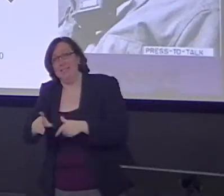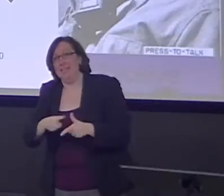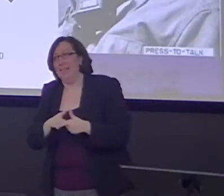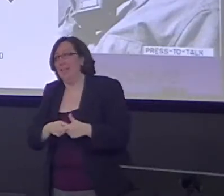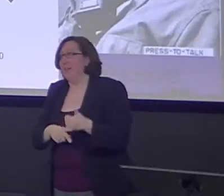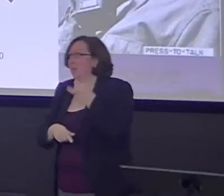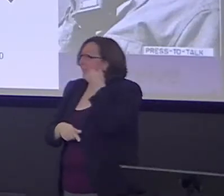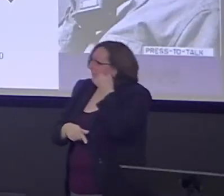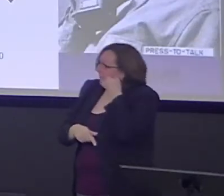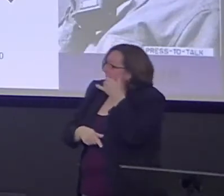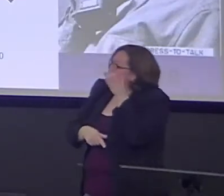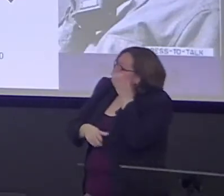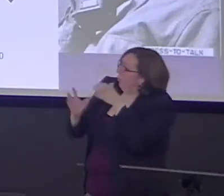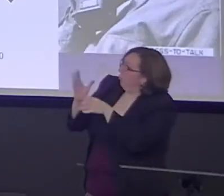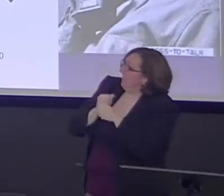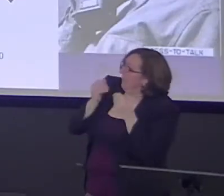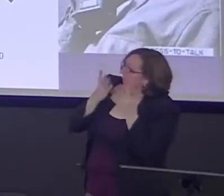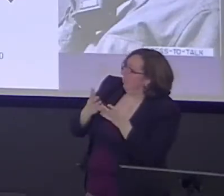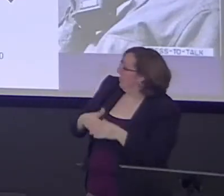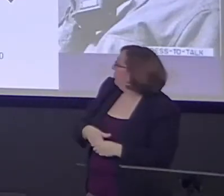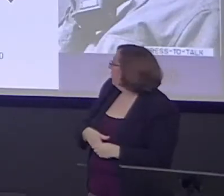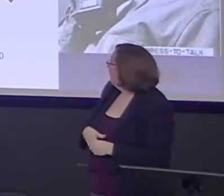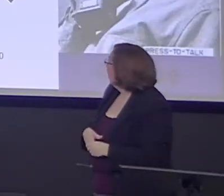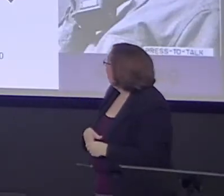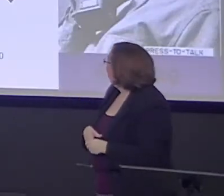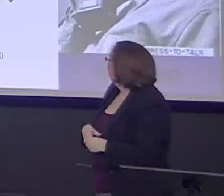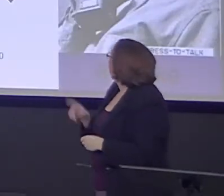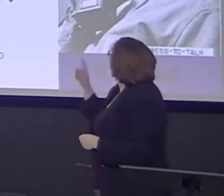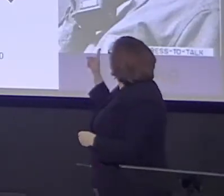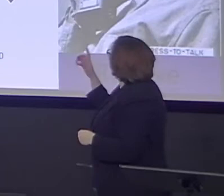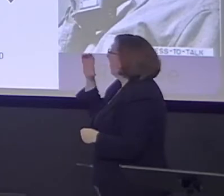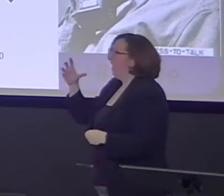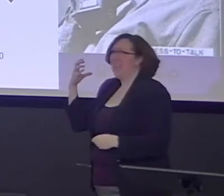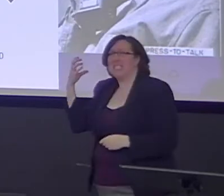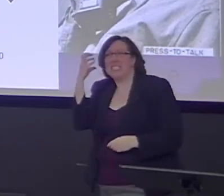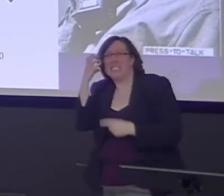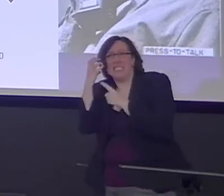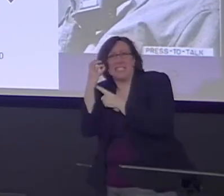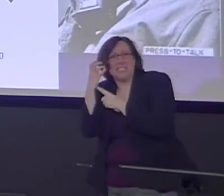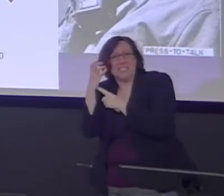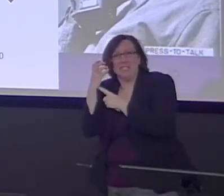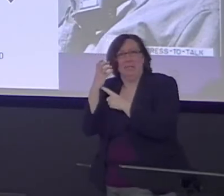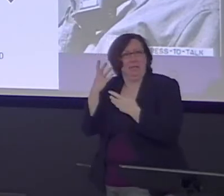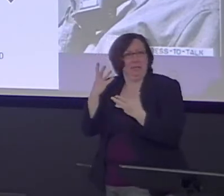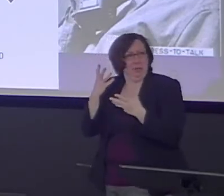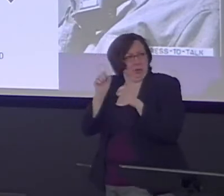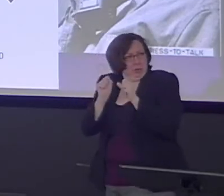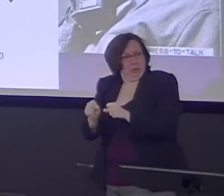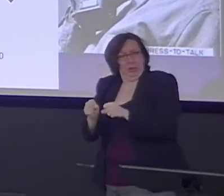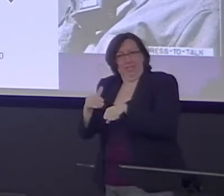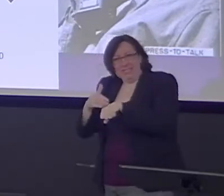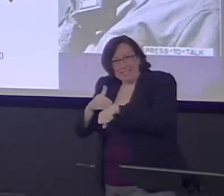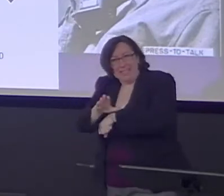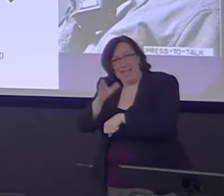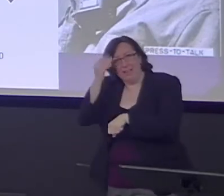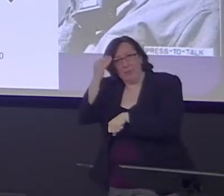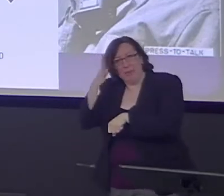And these devices were really smart because they knew how to do that and the engineers figured it out.